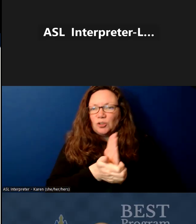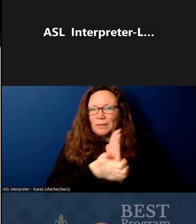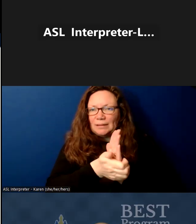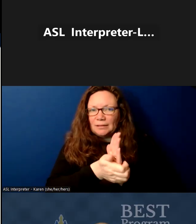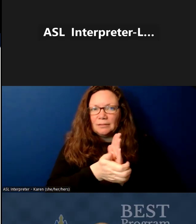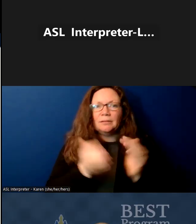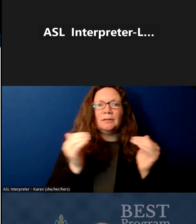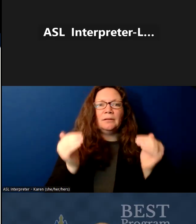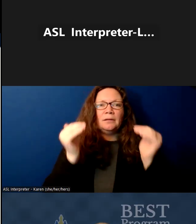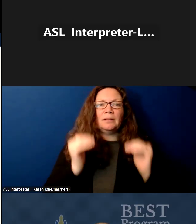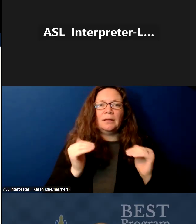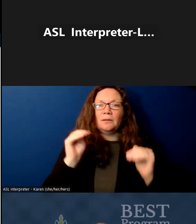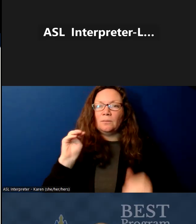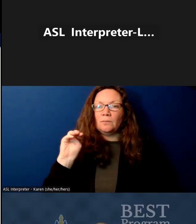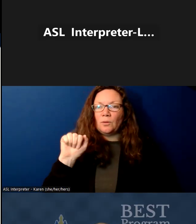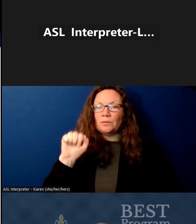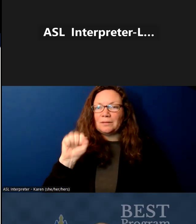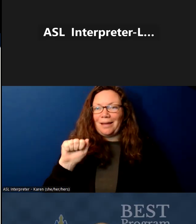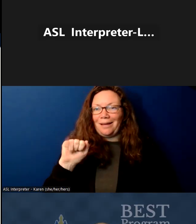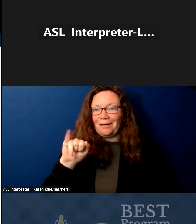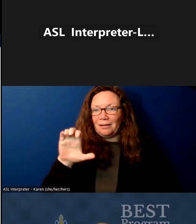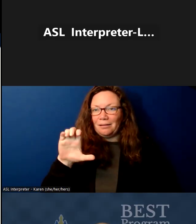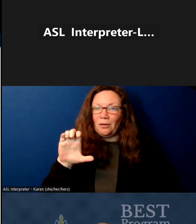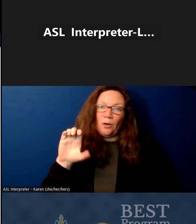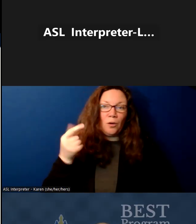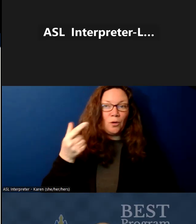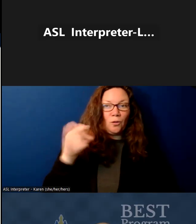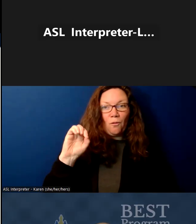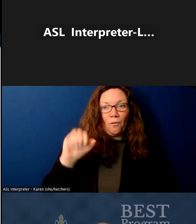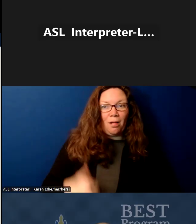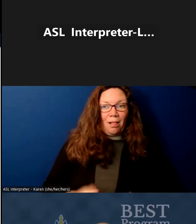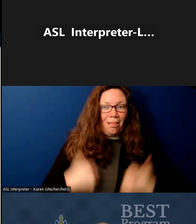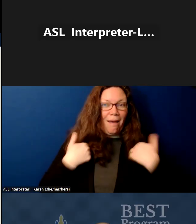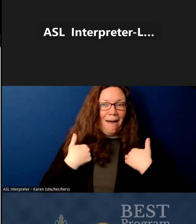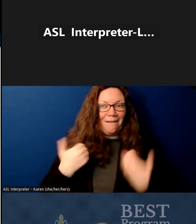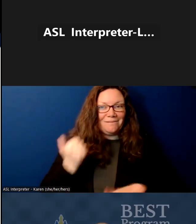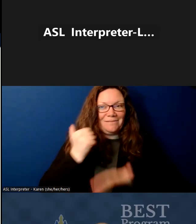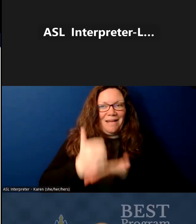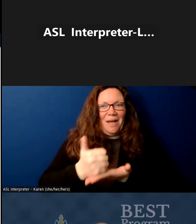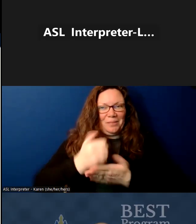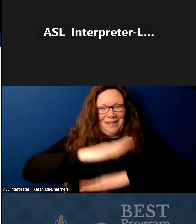Co Live helpdesk. At the end we will open it up for Q&A.